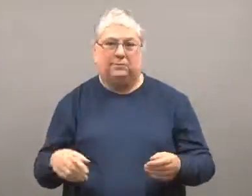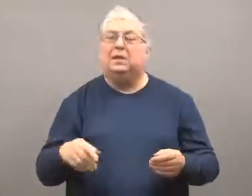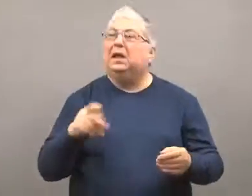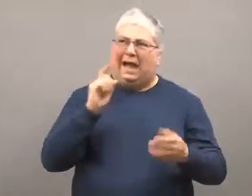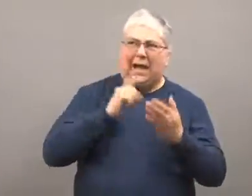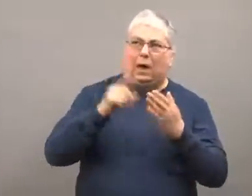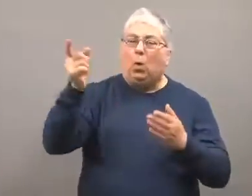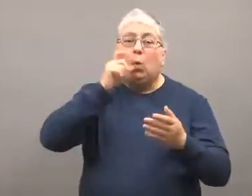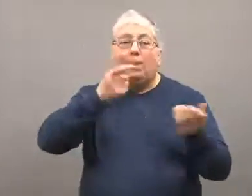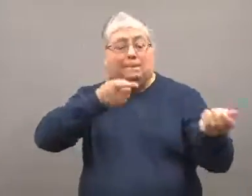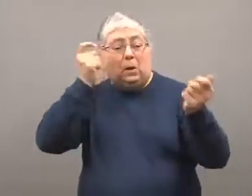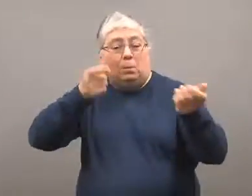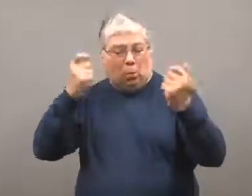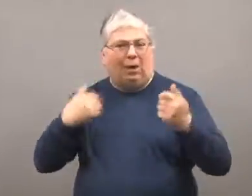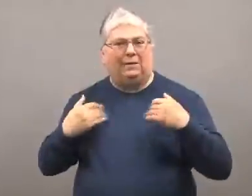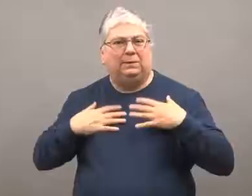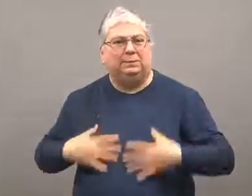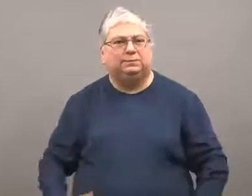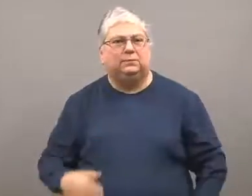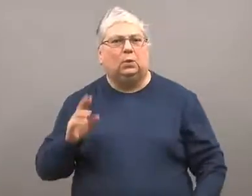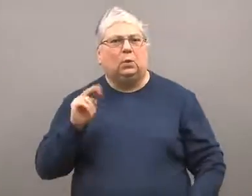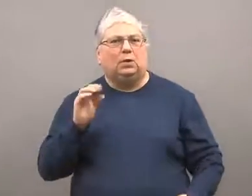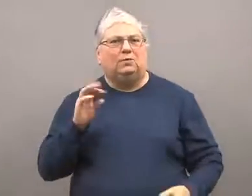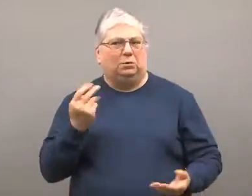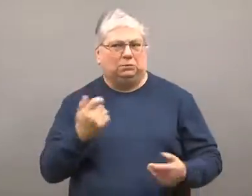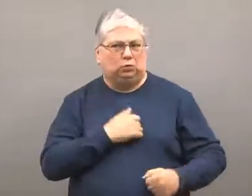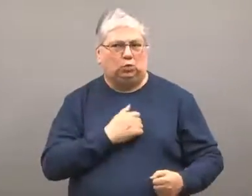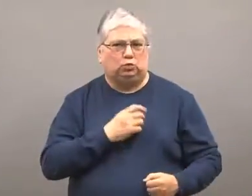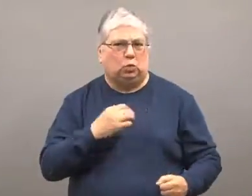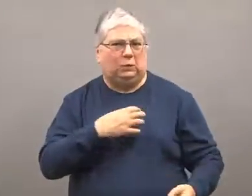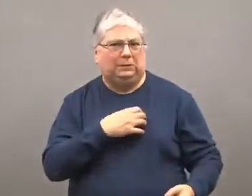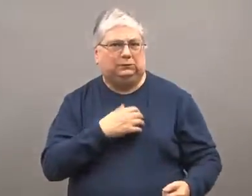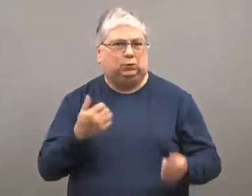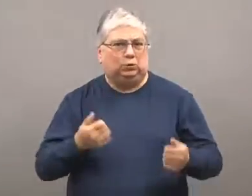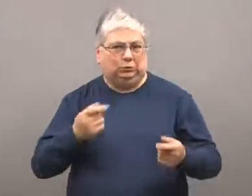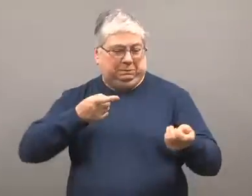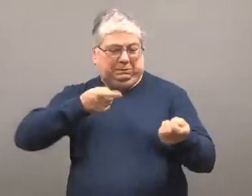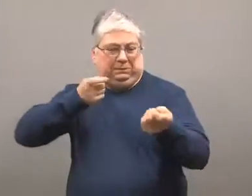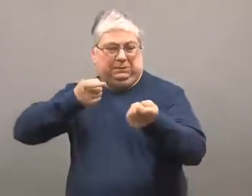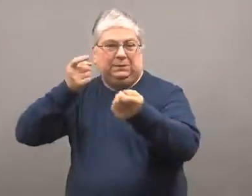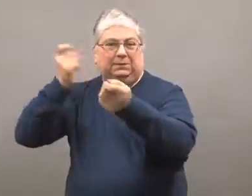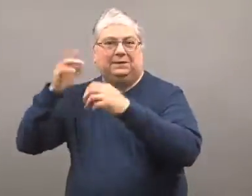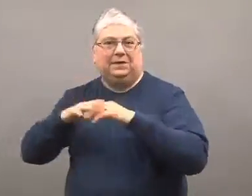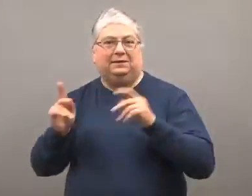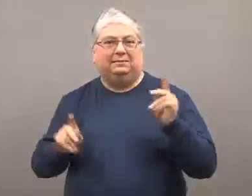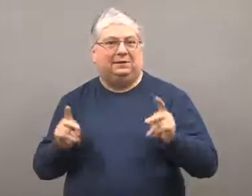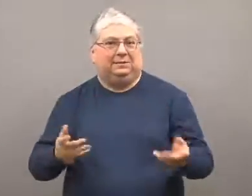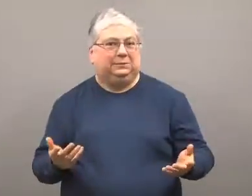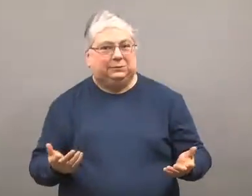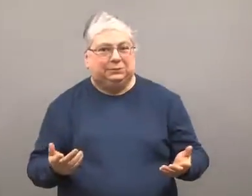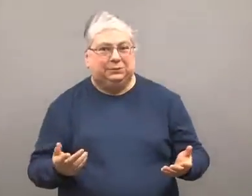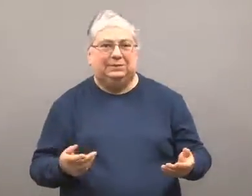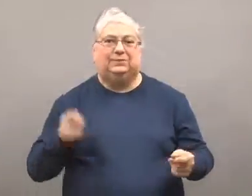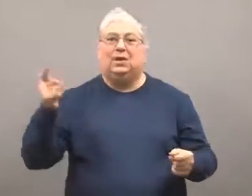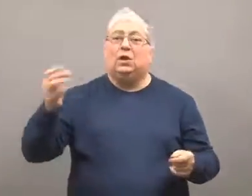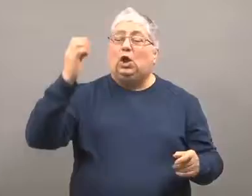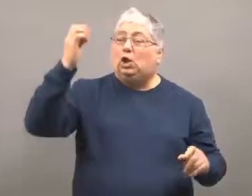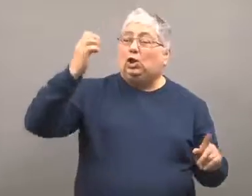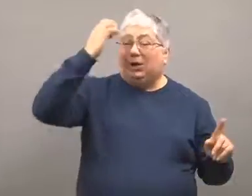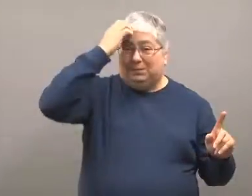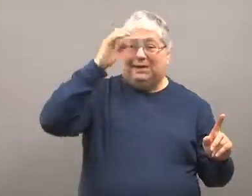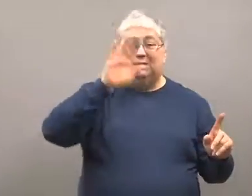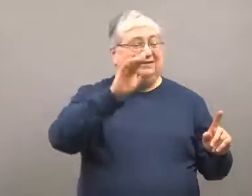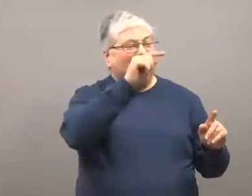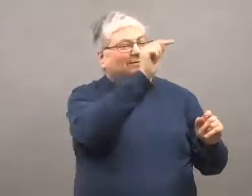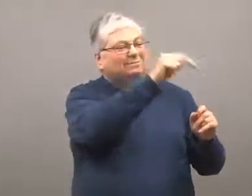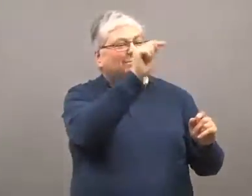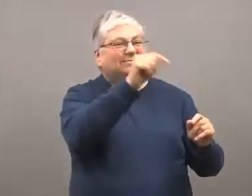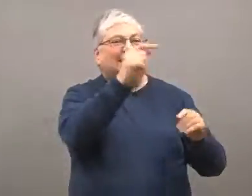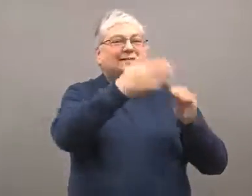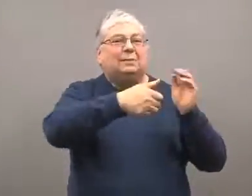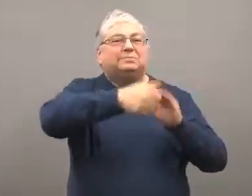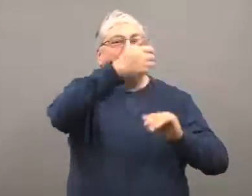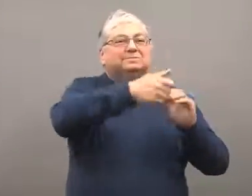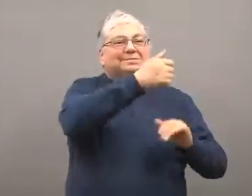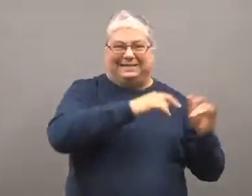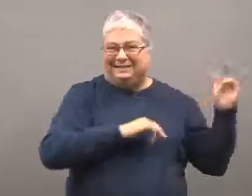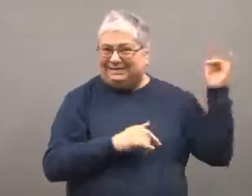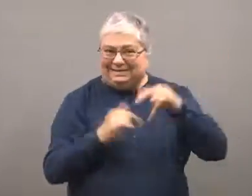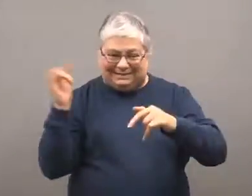Uniformed snipers were spotted shooting at people.